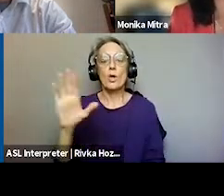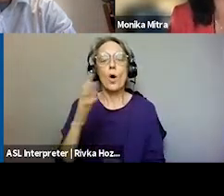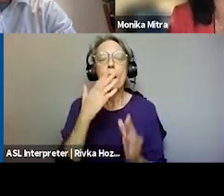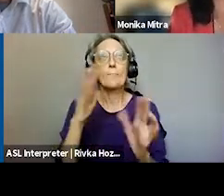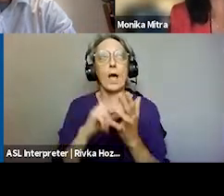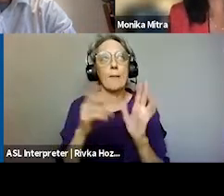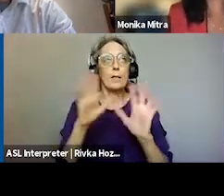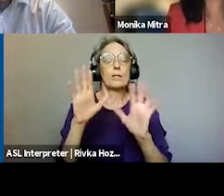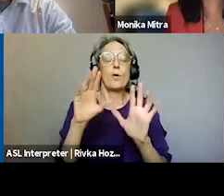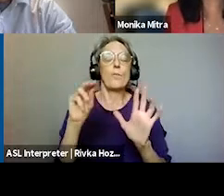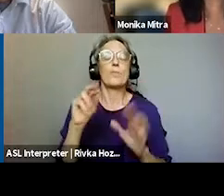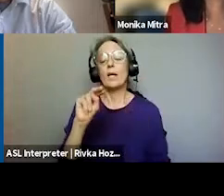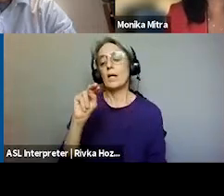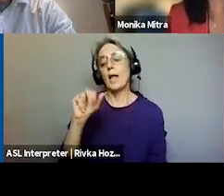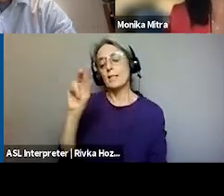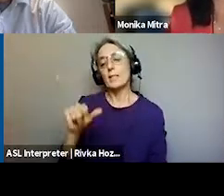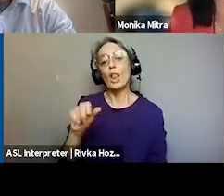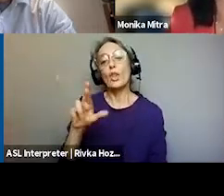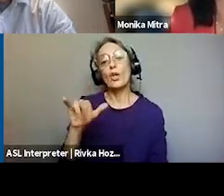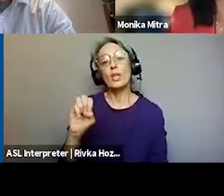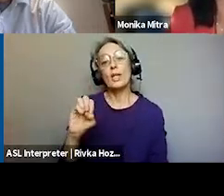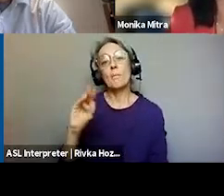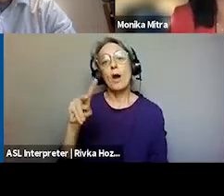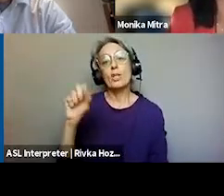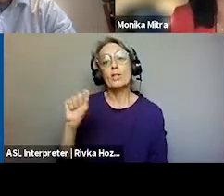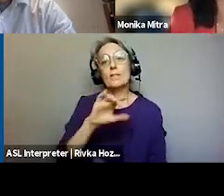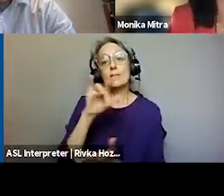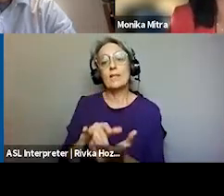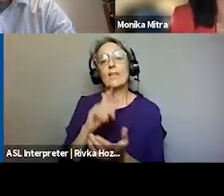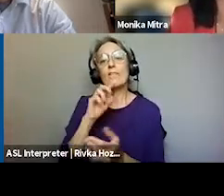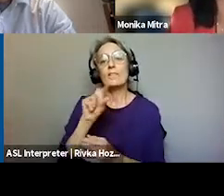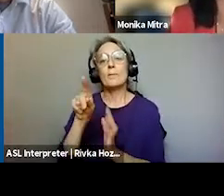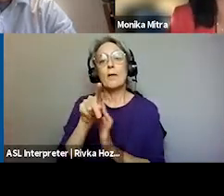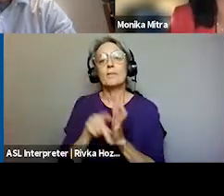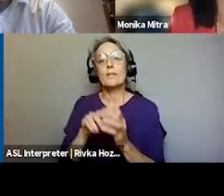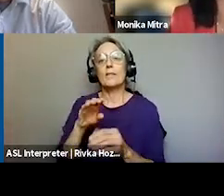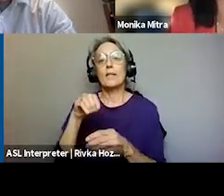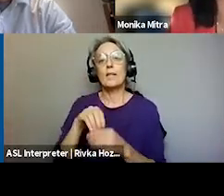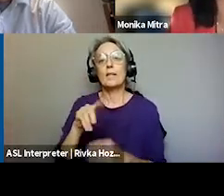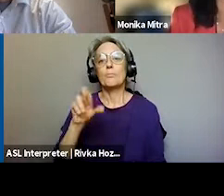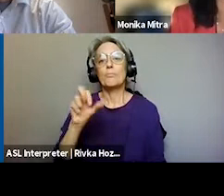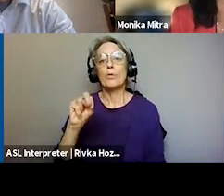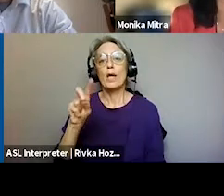Marks Center of Disability Policy at Brandeis and she’s the director of the Lurie Institute